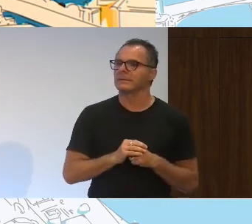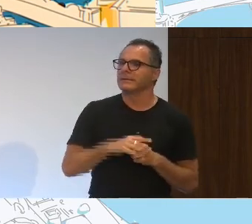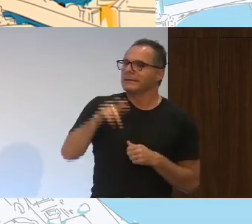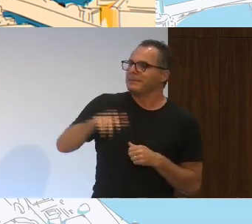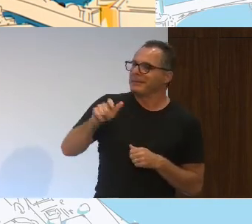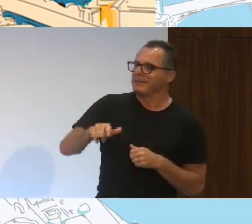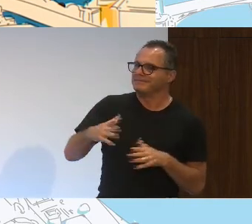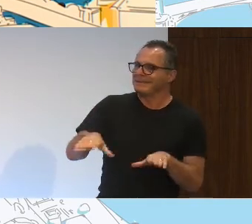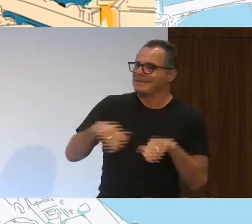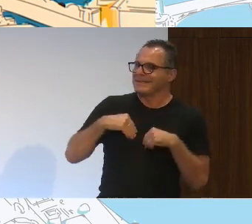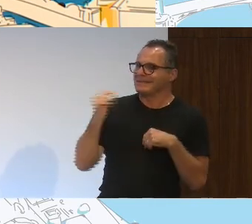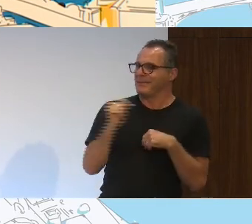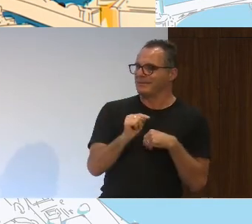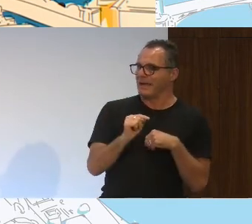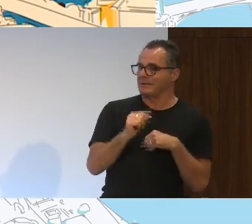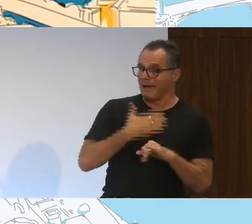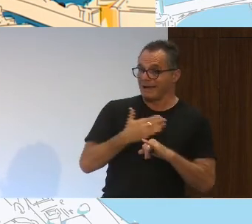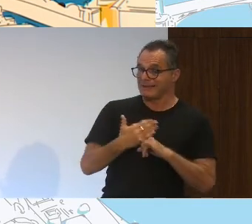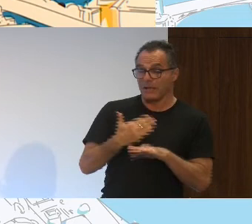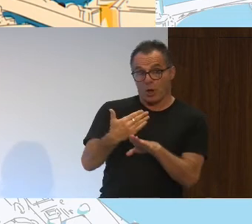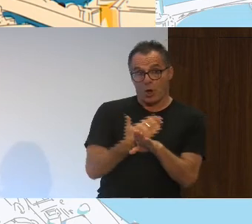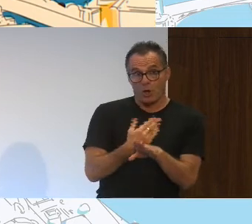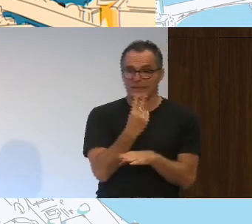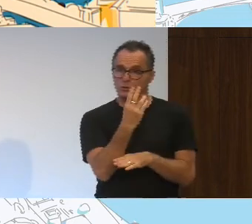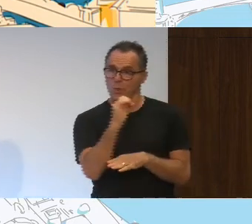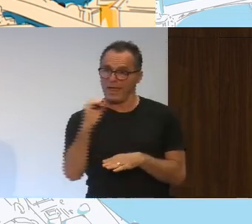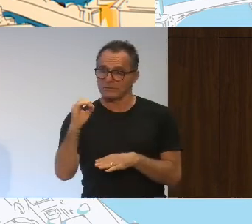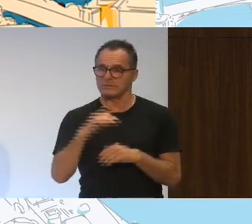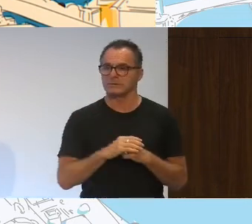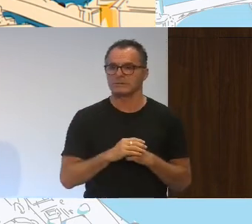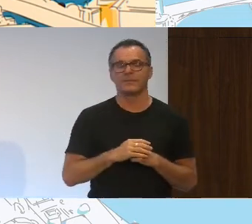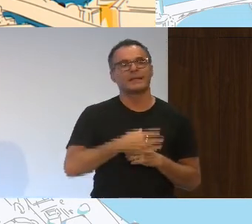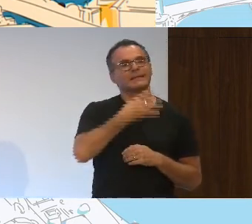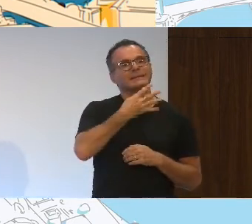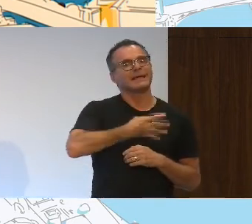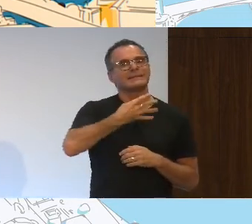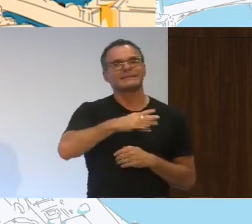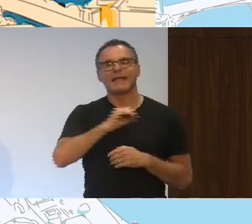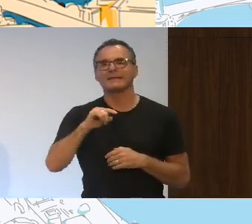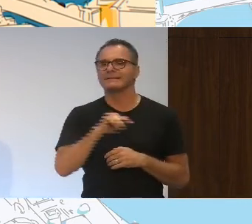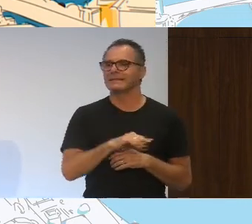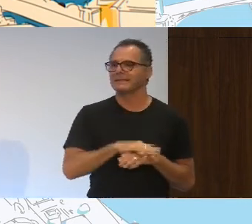that till the early 2000s the 1990s were a bit sort of intellectually lonely in that way.